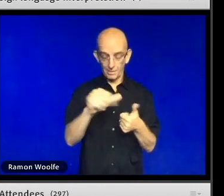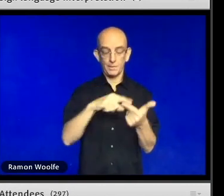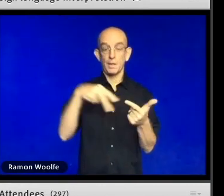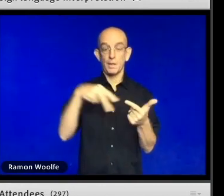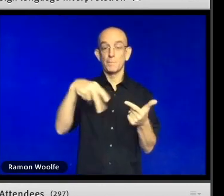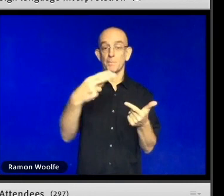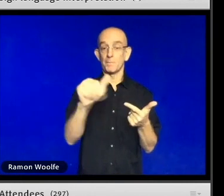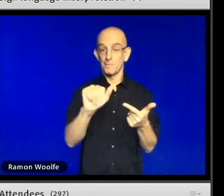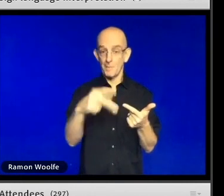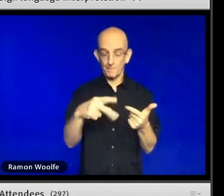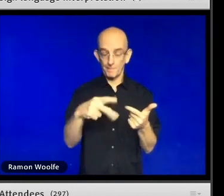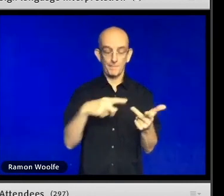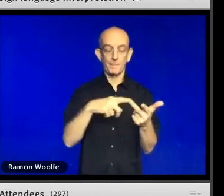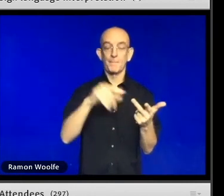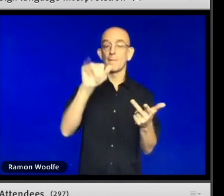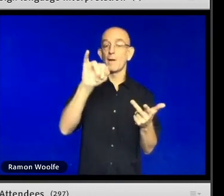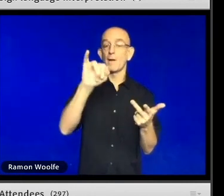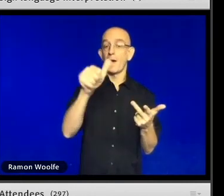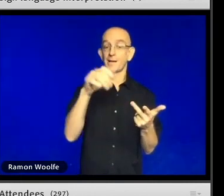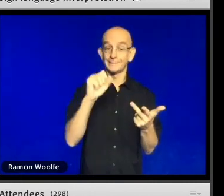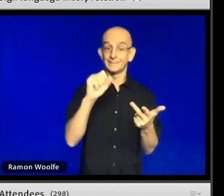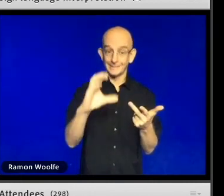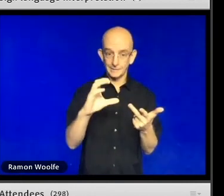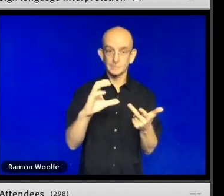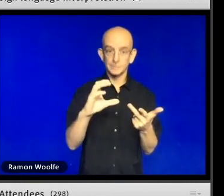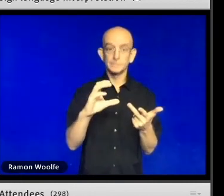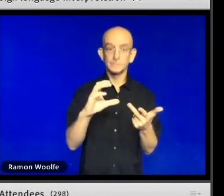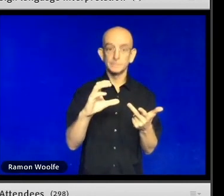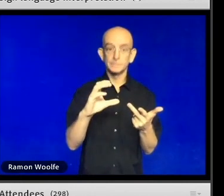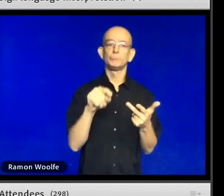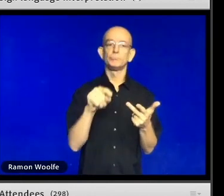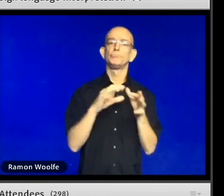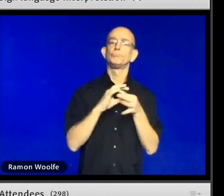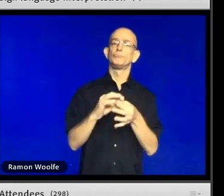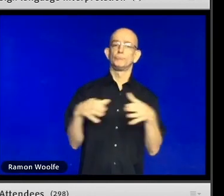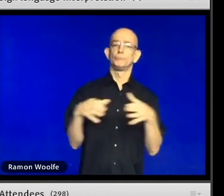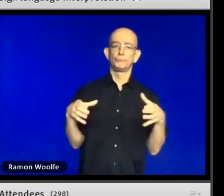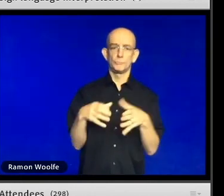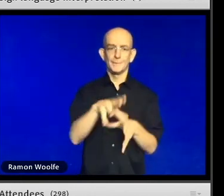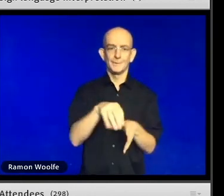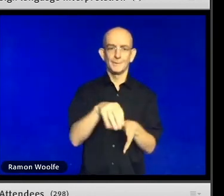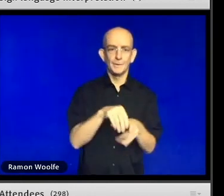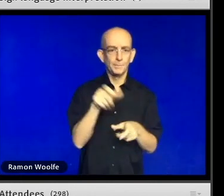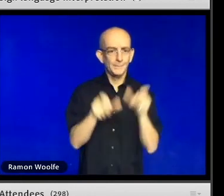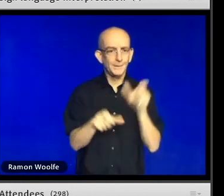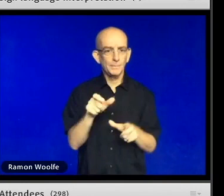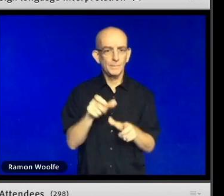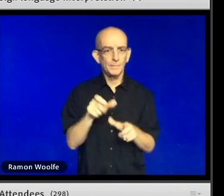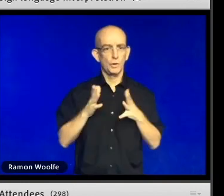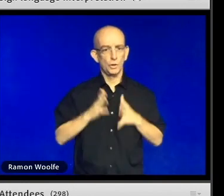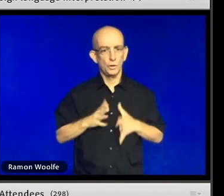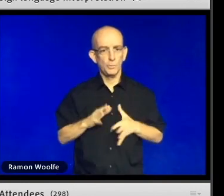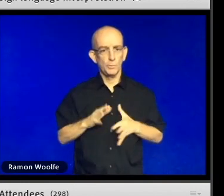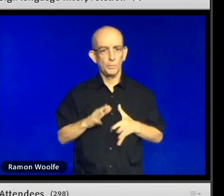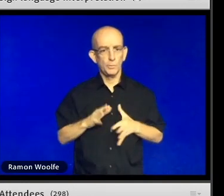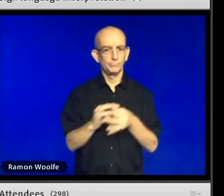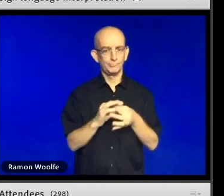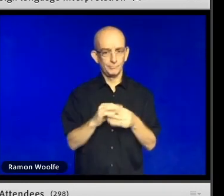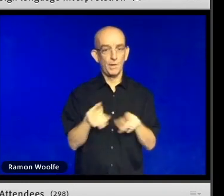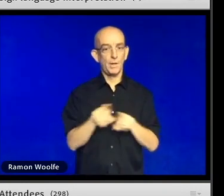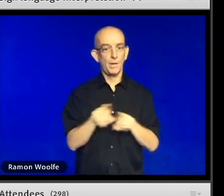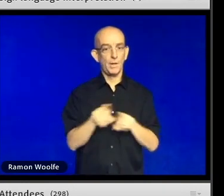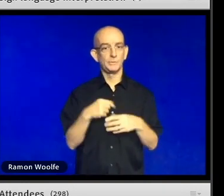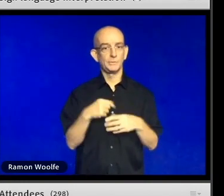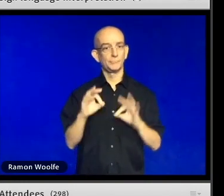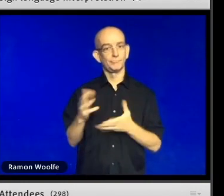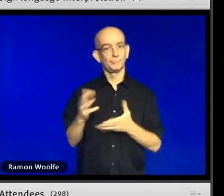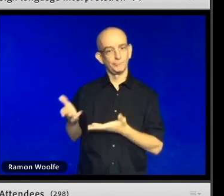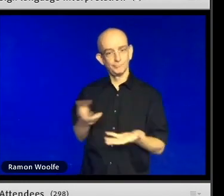Greetings to all colleagues. I am looking forward for this event and as